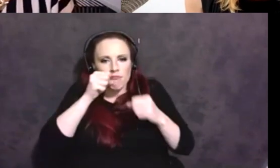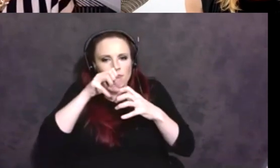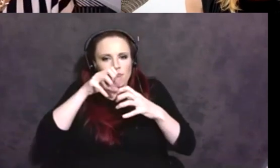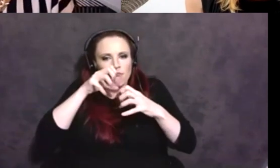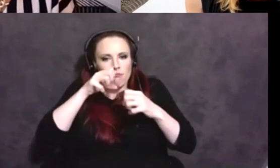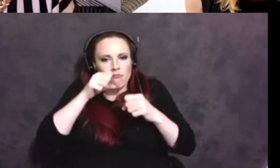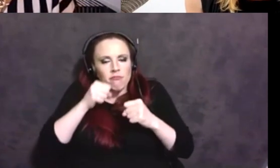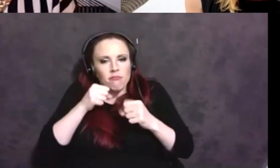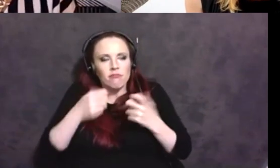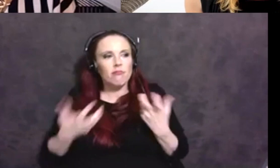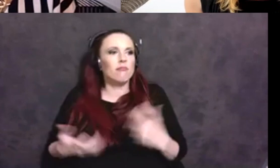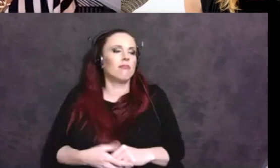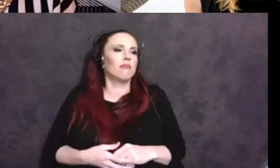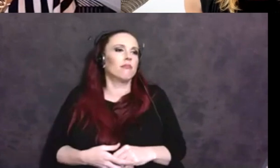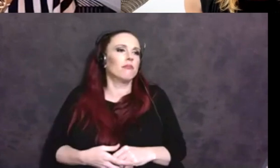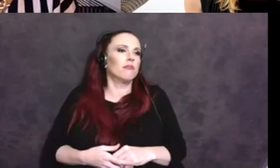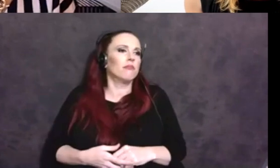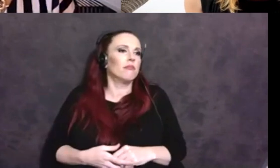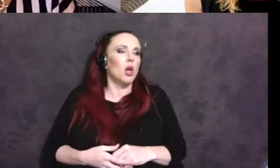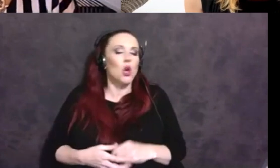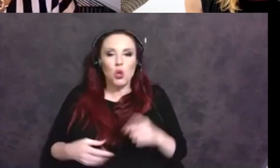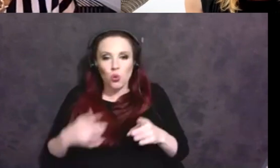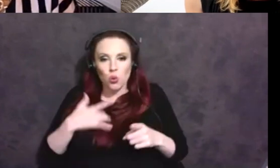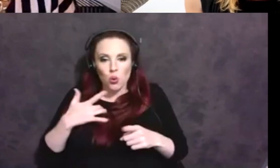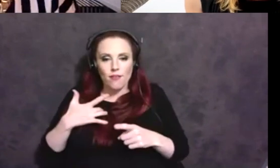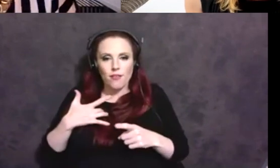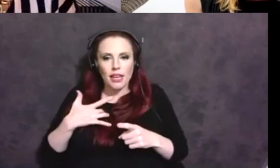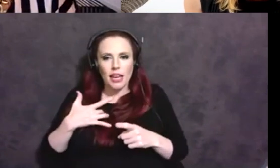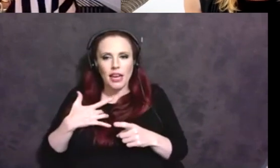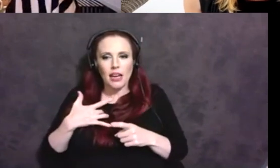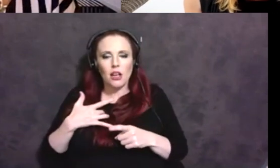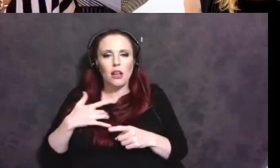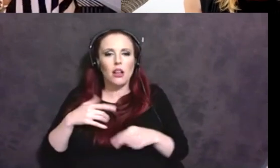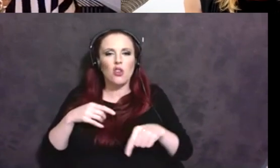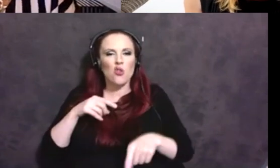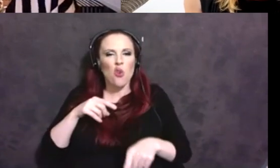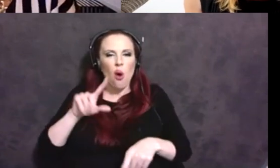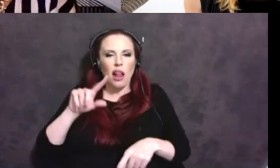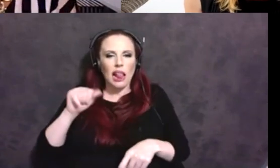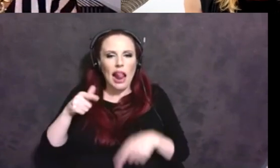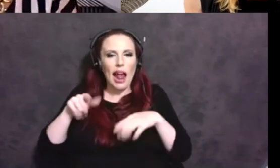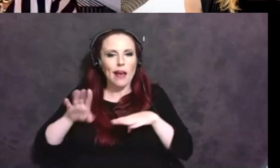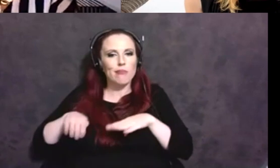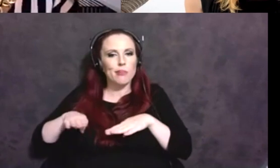feel the heat down your spine? Do you feel the tightness in your chest or naval or solar